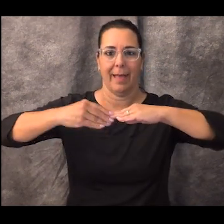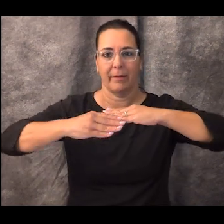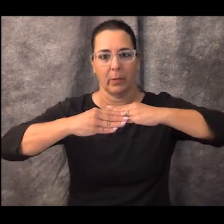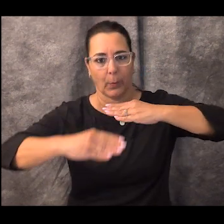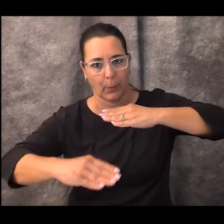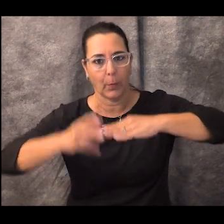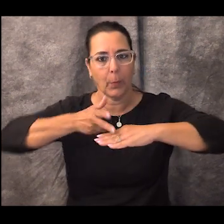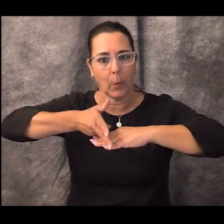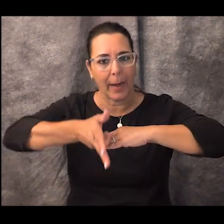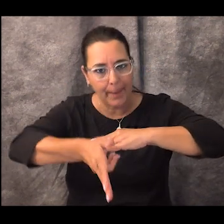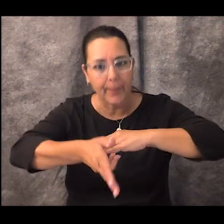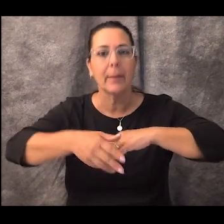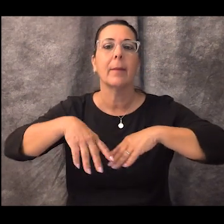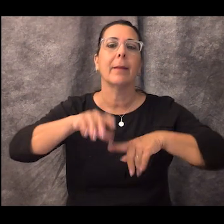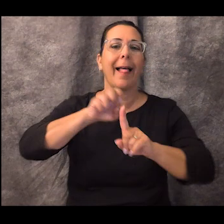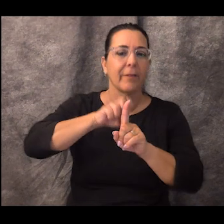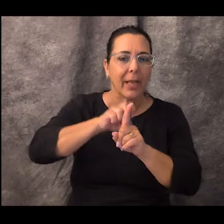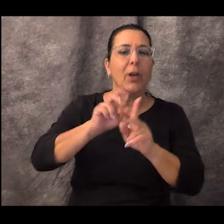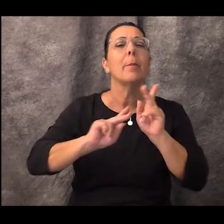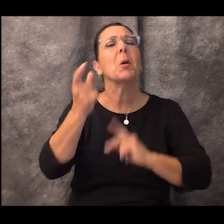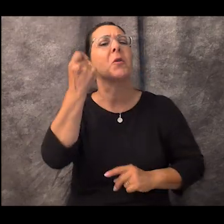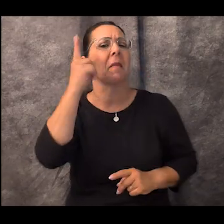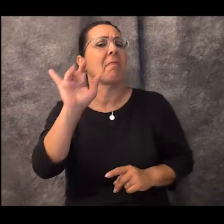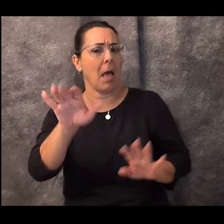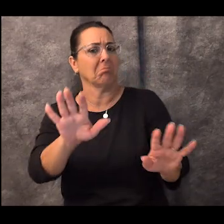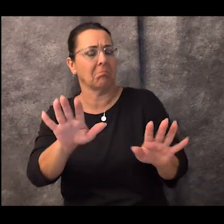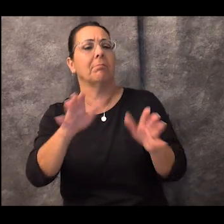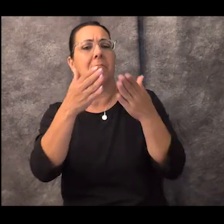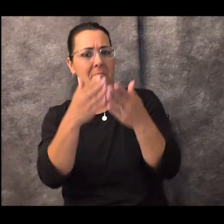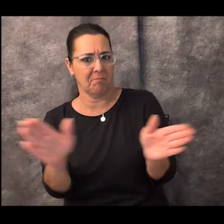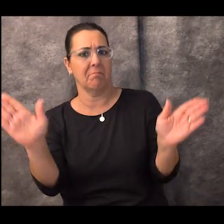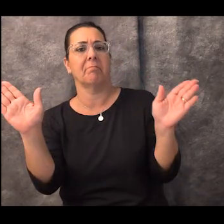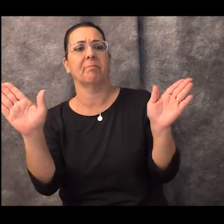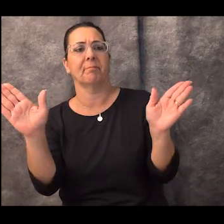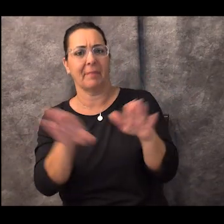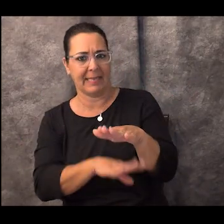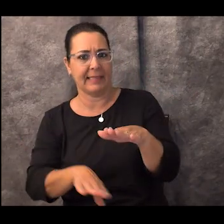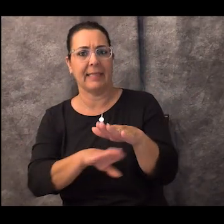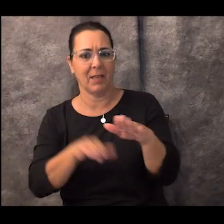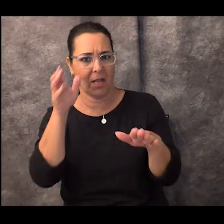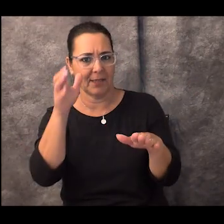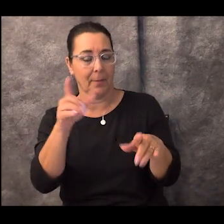So we got to have a ramp or an elevator, right? People can conceive of that. I don't know if they always understand some of the other barriers